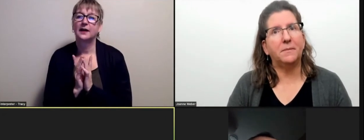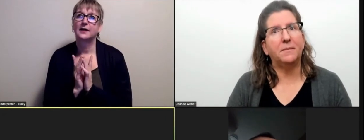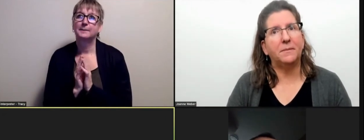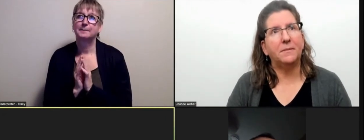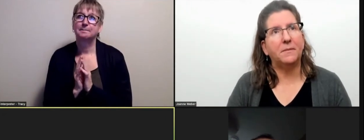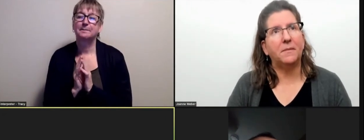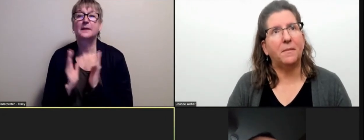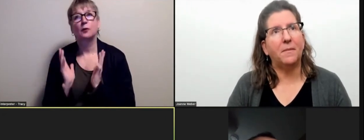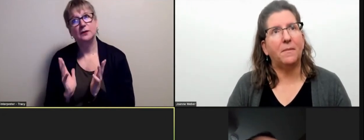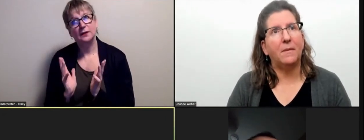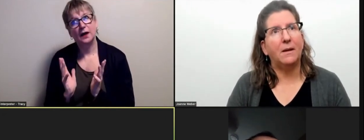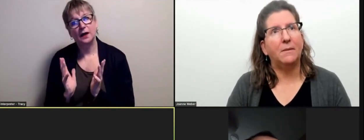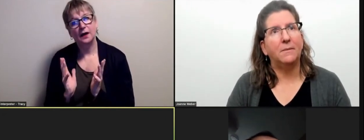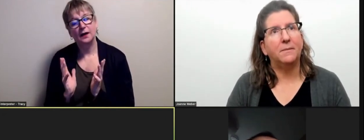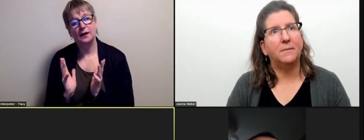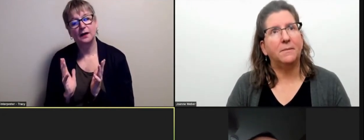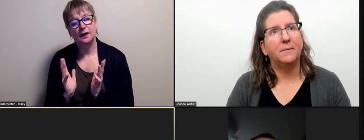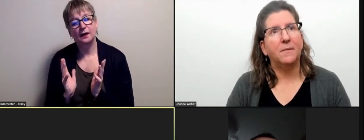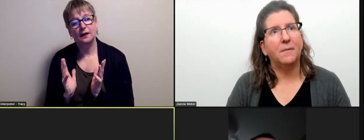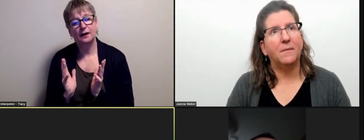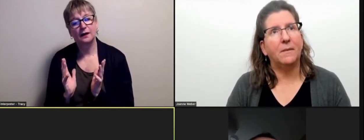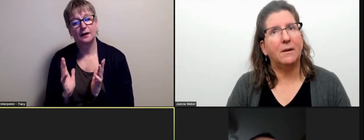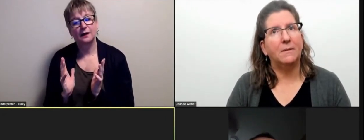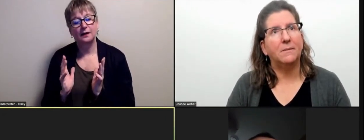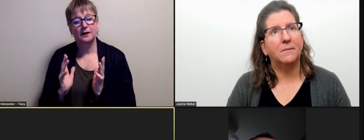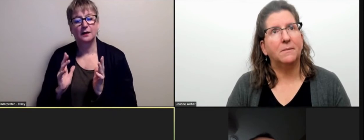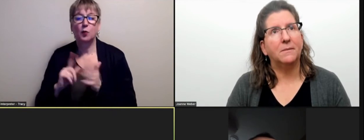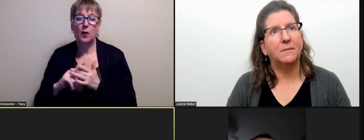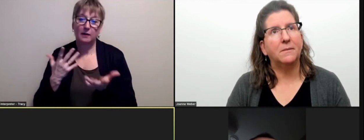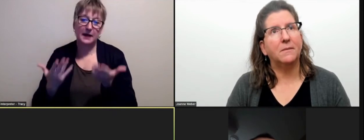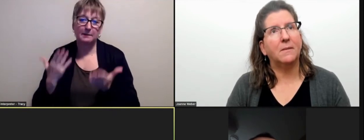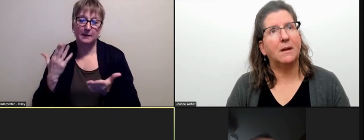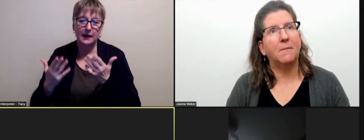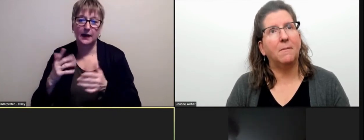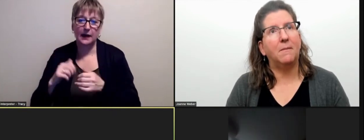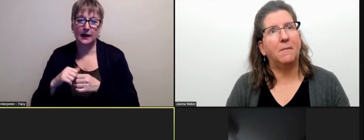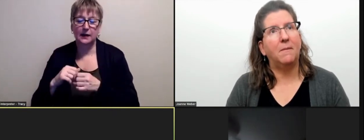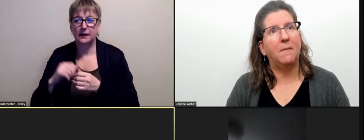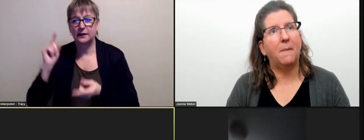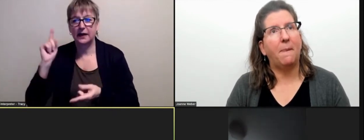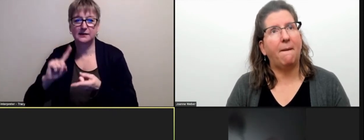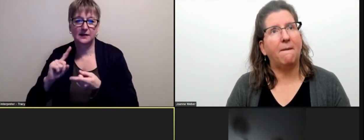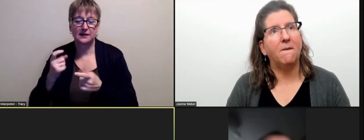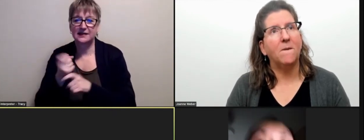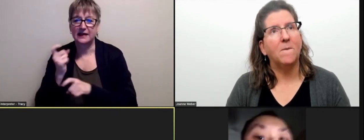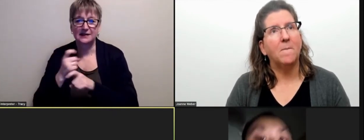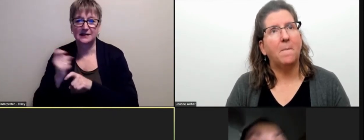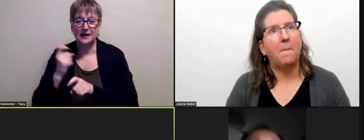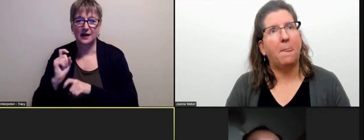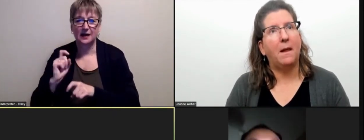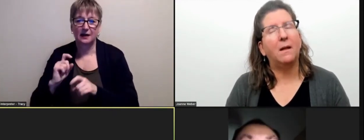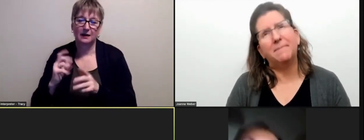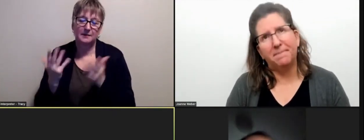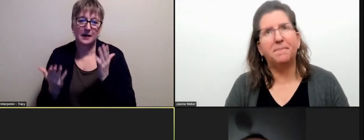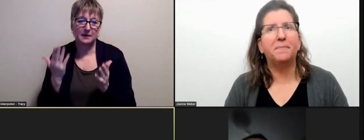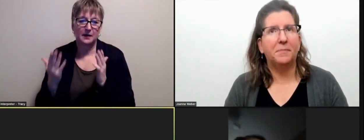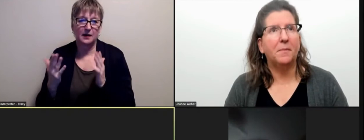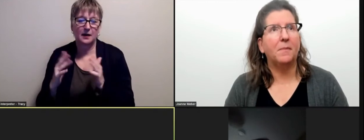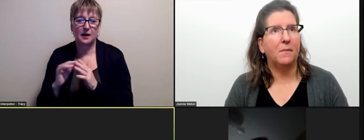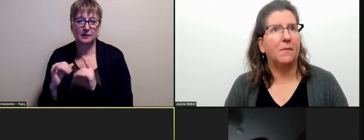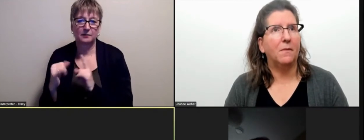In the ELST program on Tuesdays and Wednesdays . . . {Laughs} on Tuesdays and Thursdays I mean, sorry.